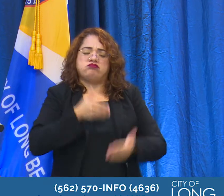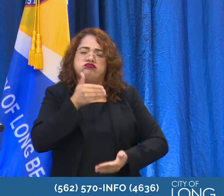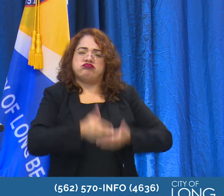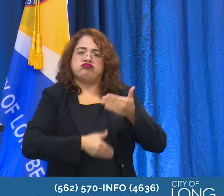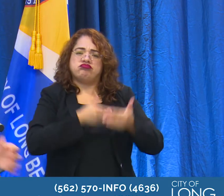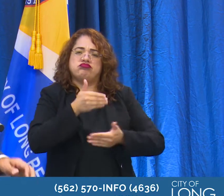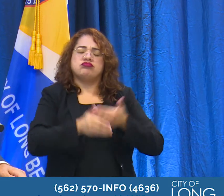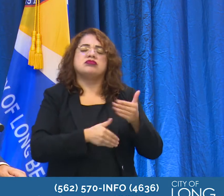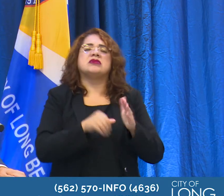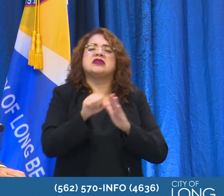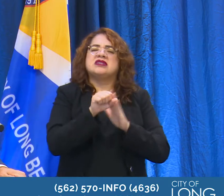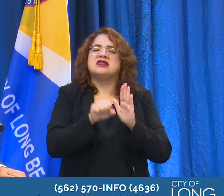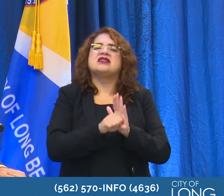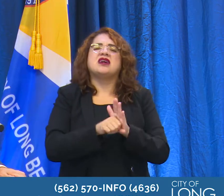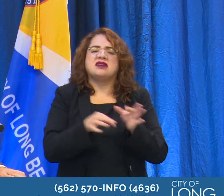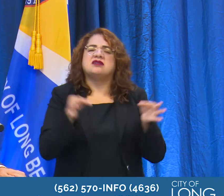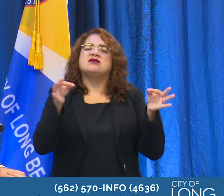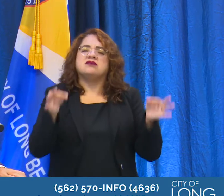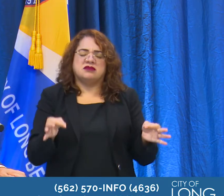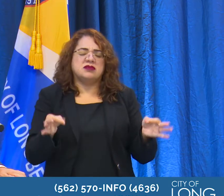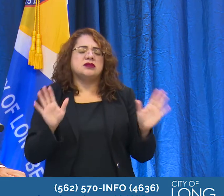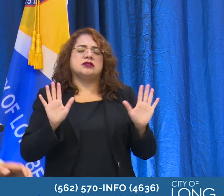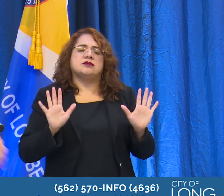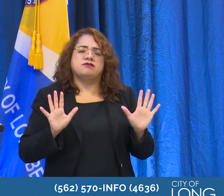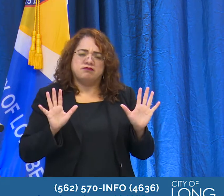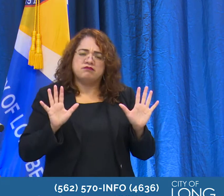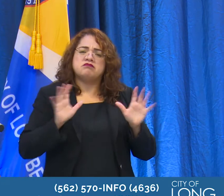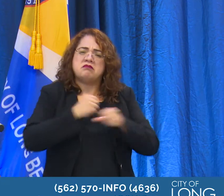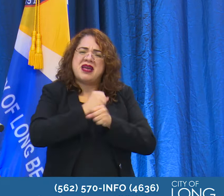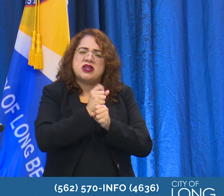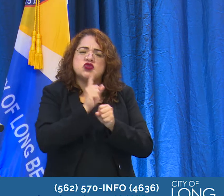Governor has been leading an effort to ensure that we're keeping